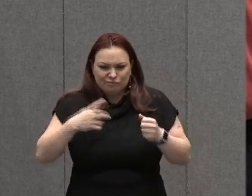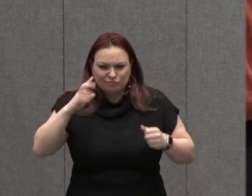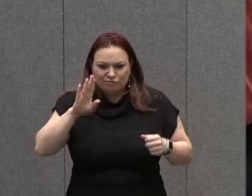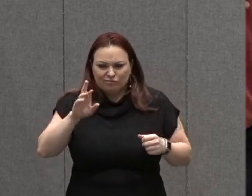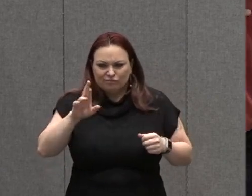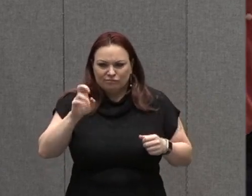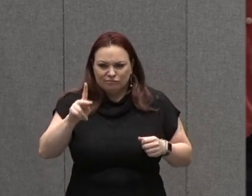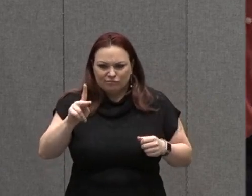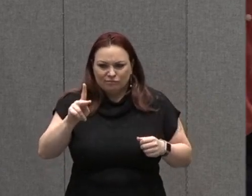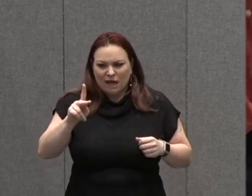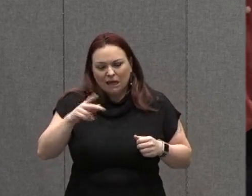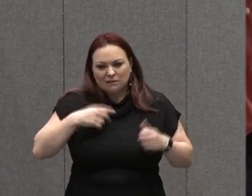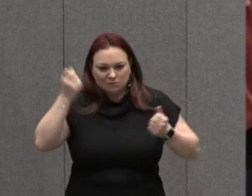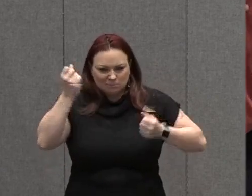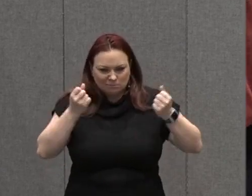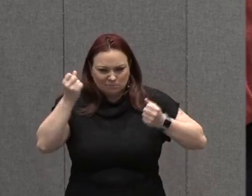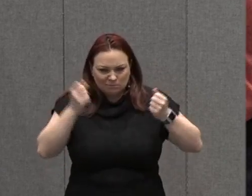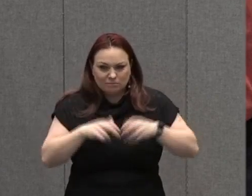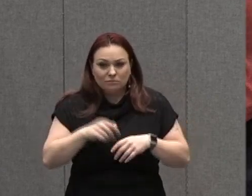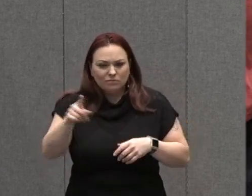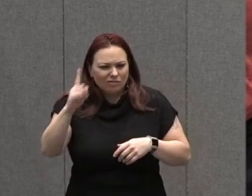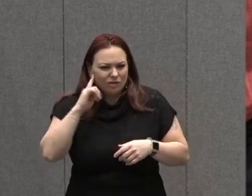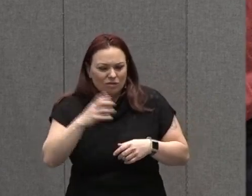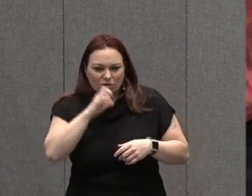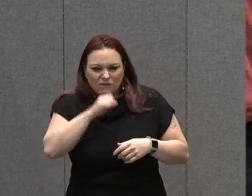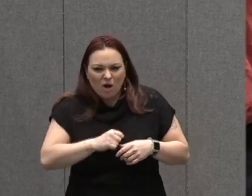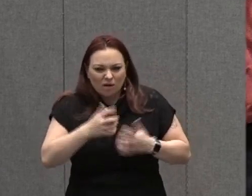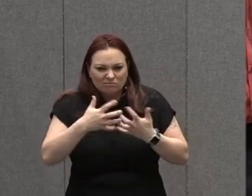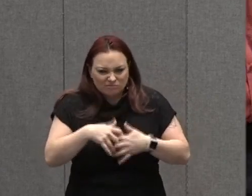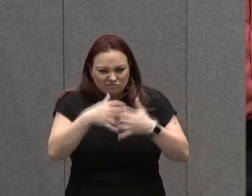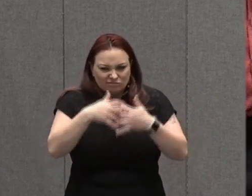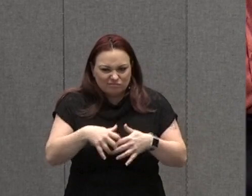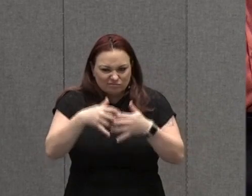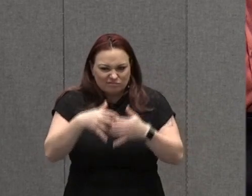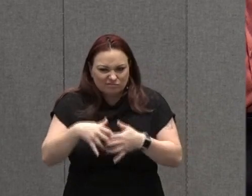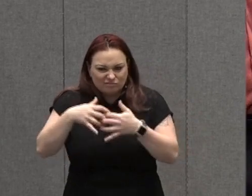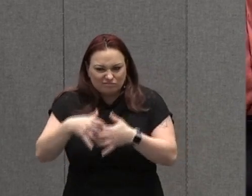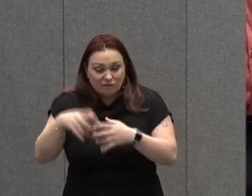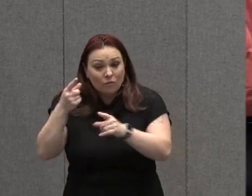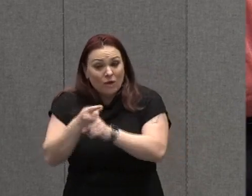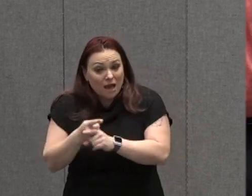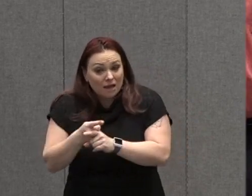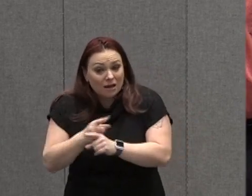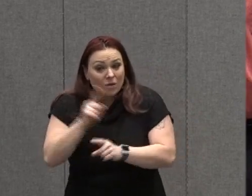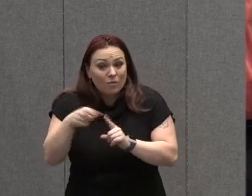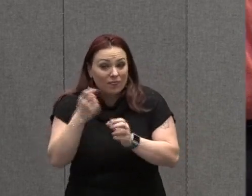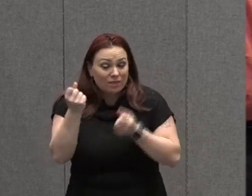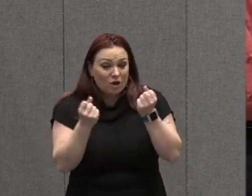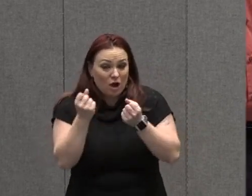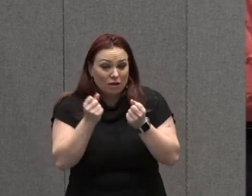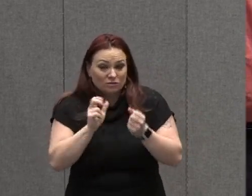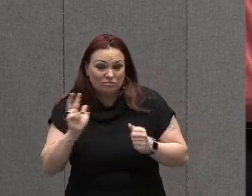Brack-a brack-a brack-a brack-a You've heard those old cars, right? Brack-a brack-a brack-a brack-a When cars go around the corner too fast